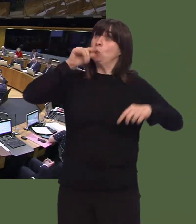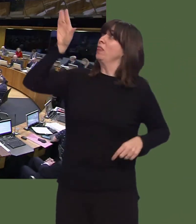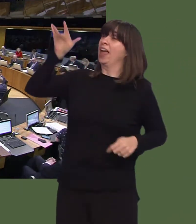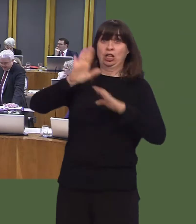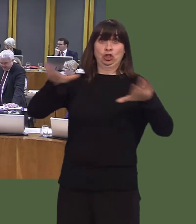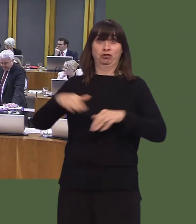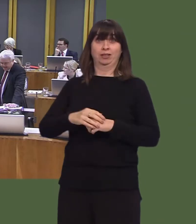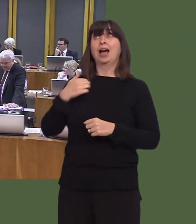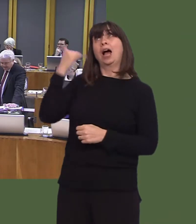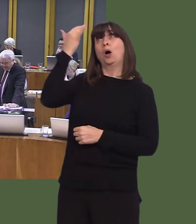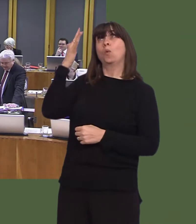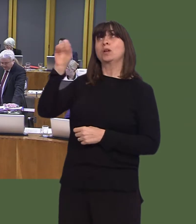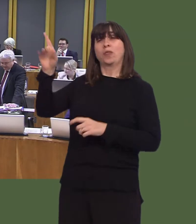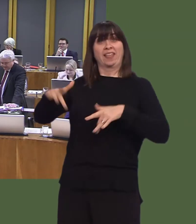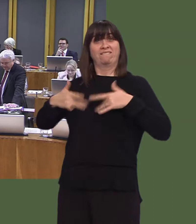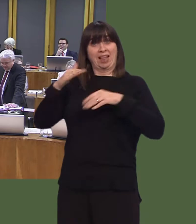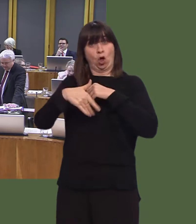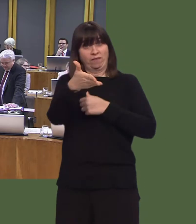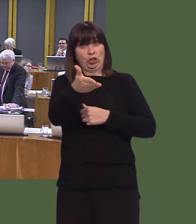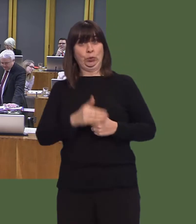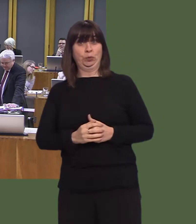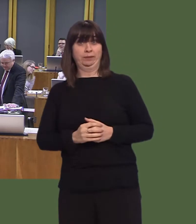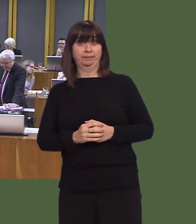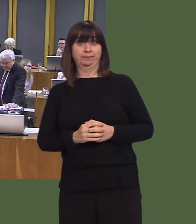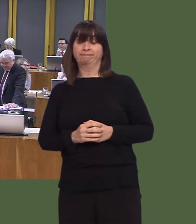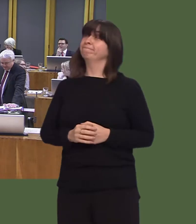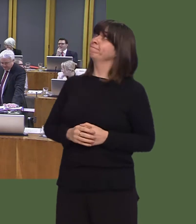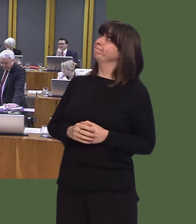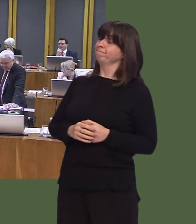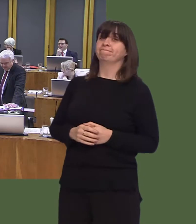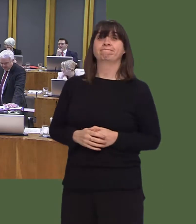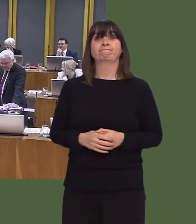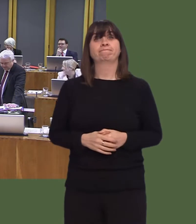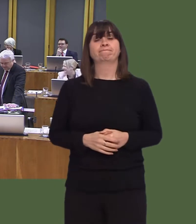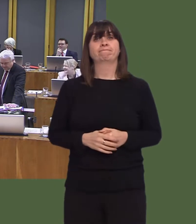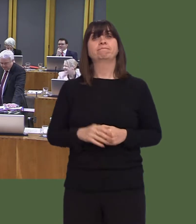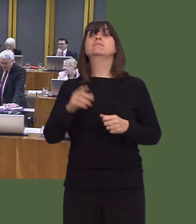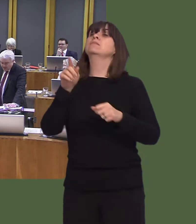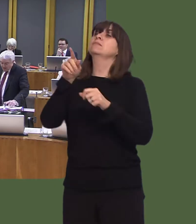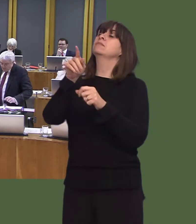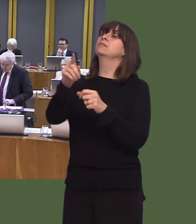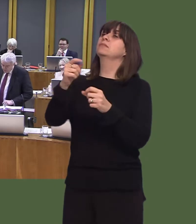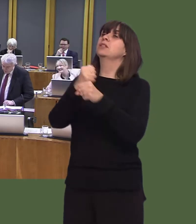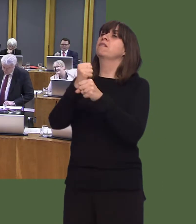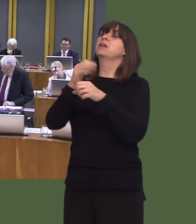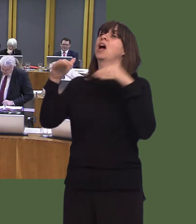Julie Morgan AM: 3. Pa gymorth pellach y gall Llywodraeth Cymru ei roi i addysg uwch yng Nghymru? OAQ51965 Carwyn Jones AM: Well, the support we are